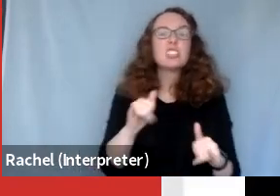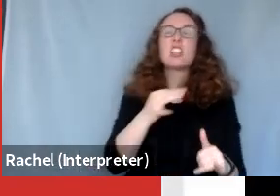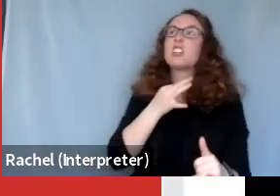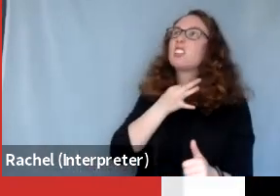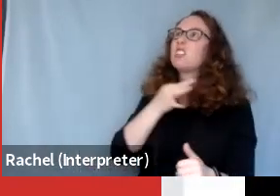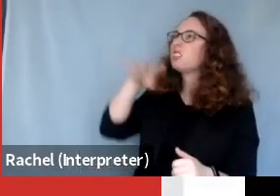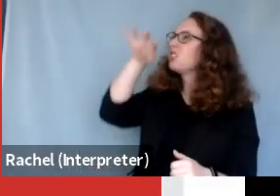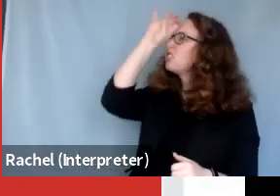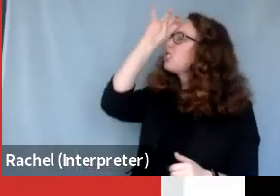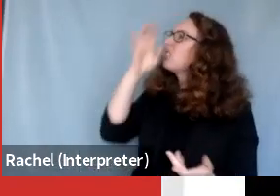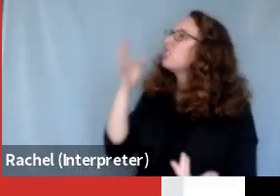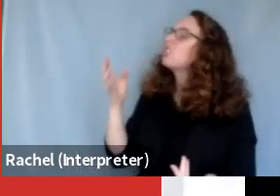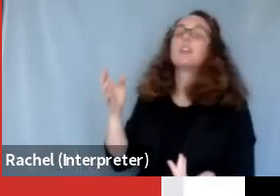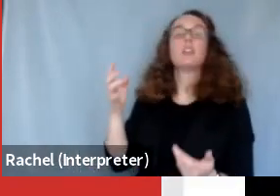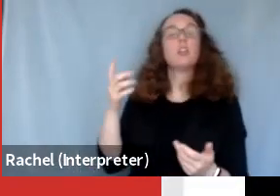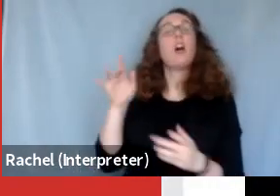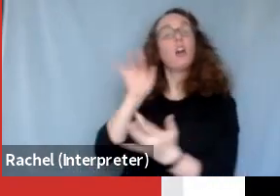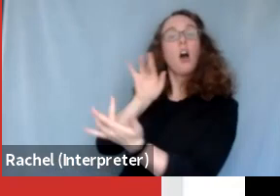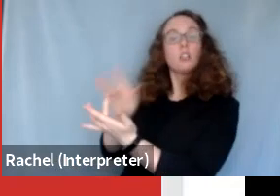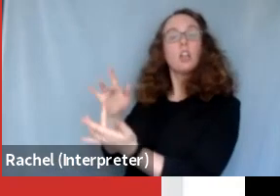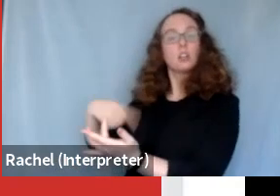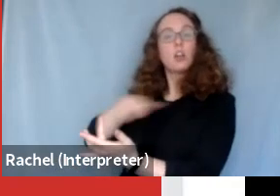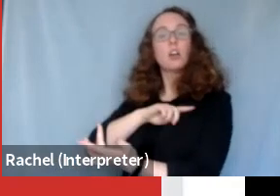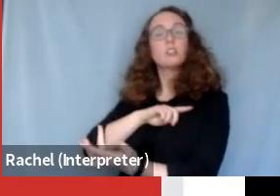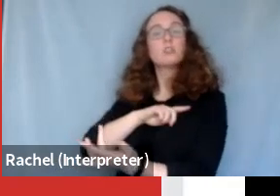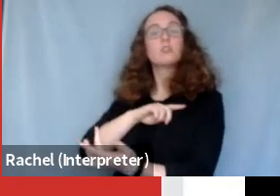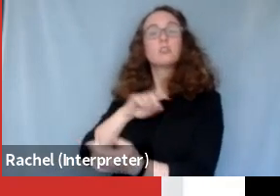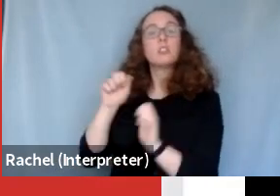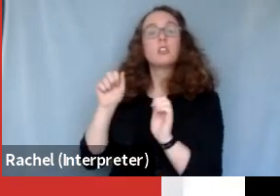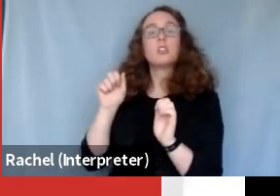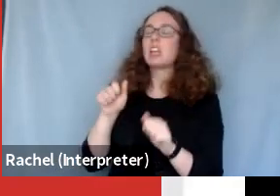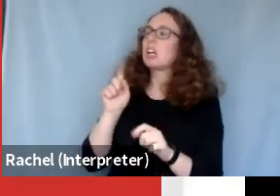But I also advise to reach out to your aid service if you haven't got